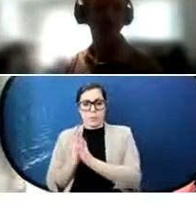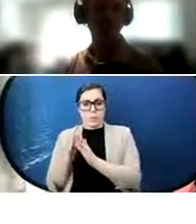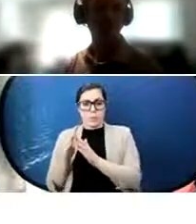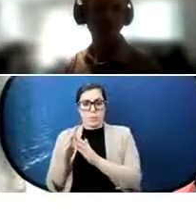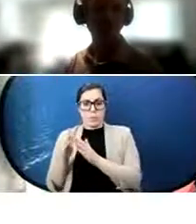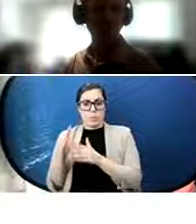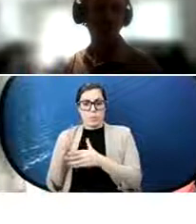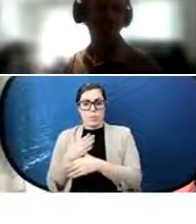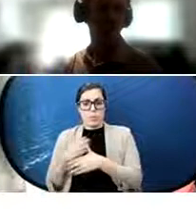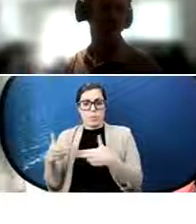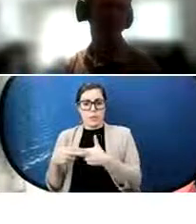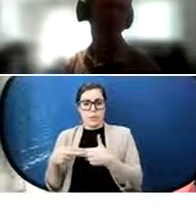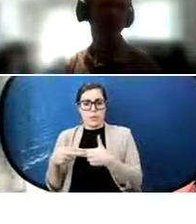Monica, maybe go ahead and send that link out again.